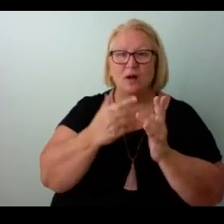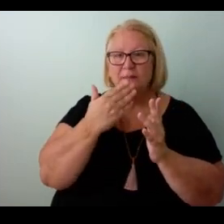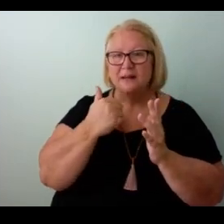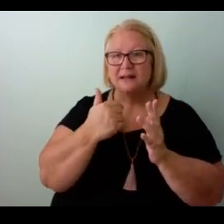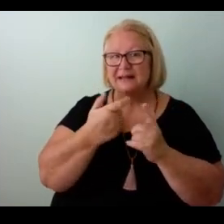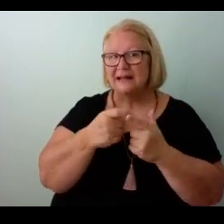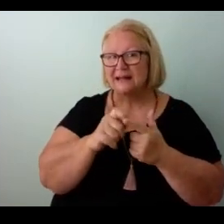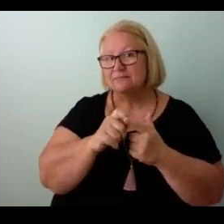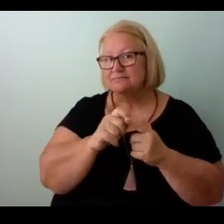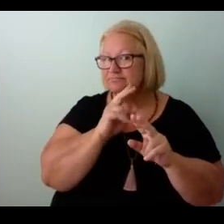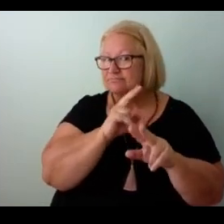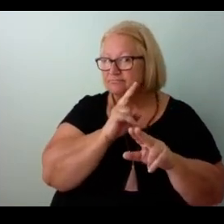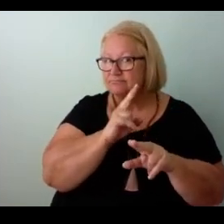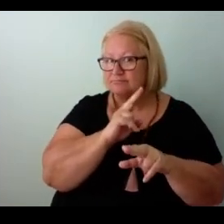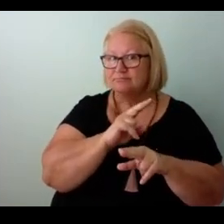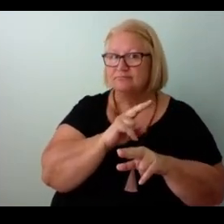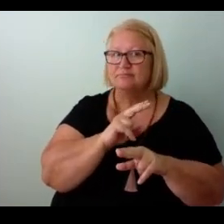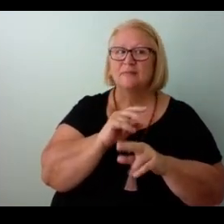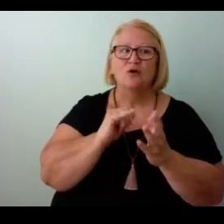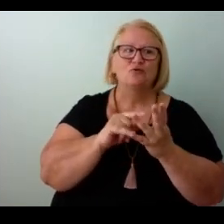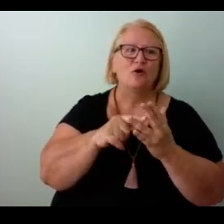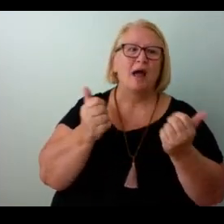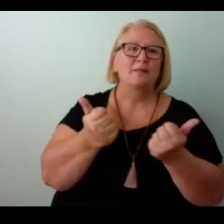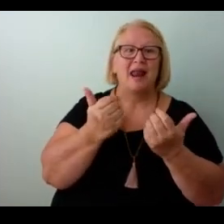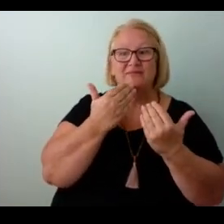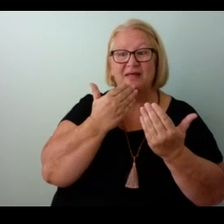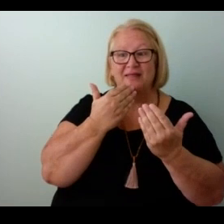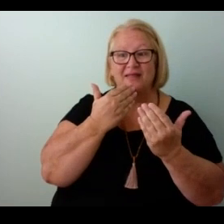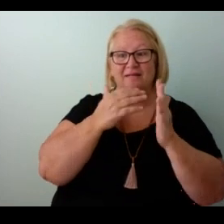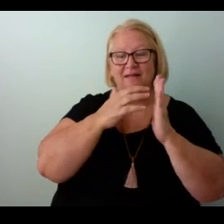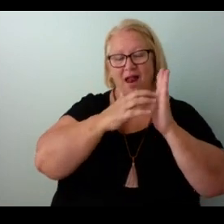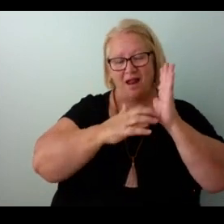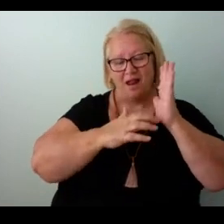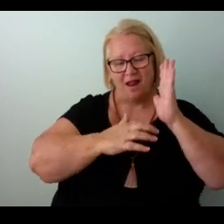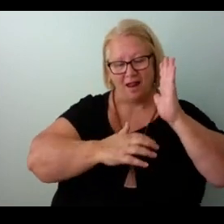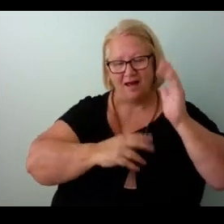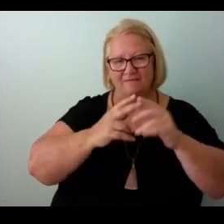We've got a flood of thank yous coming through for you both, Paul and Kristy, today so it's